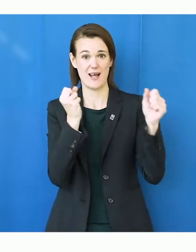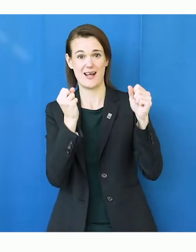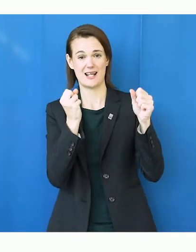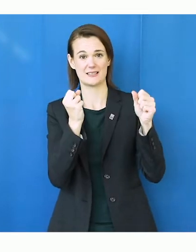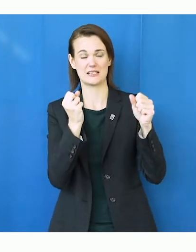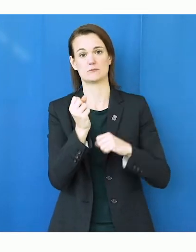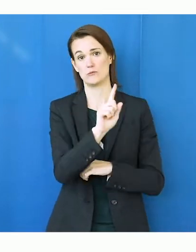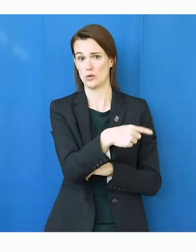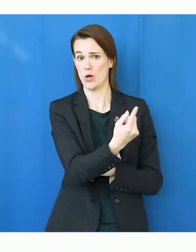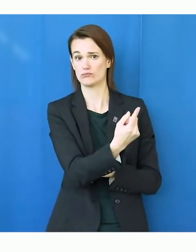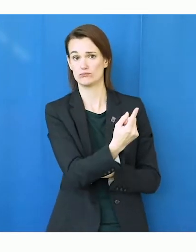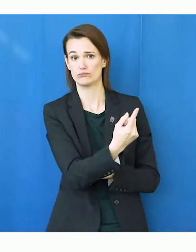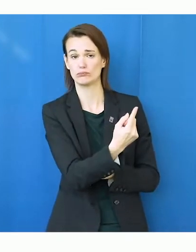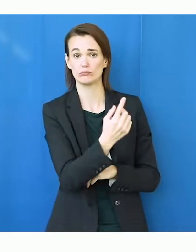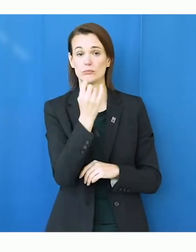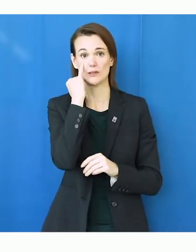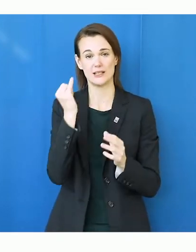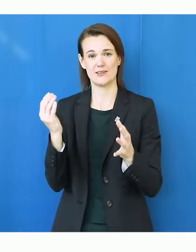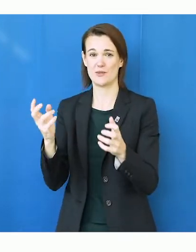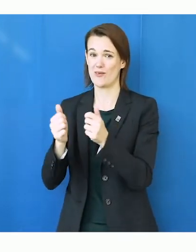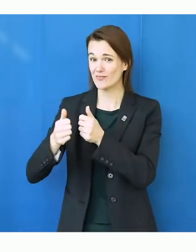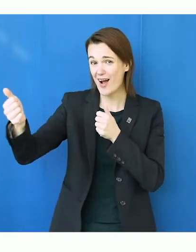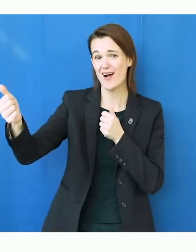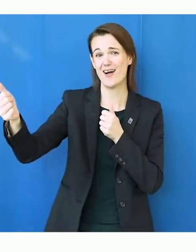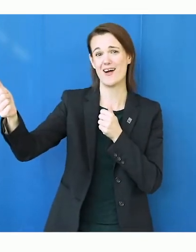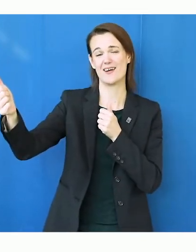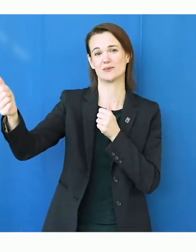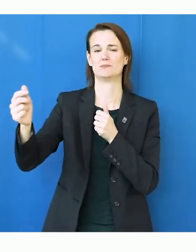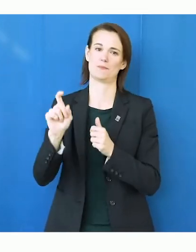If you want to go far, go together.”